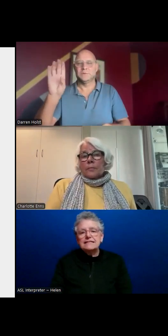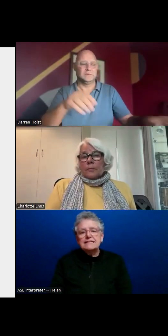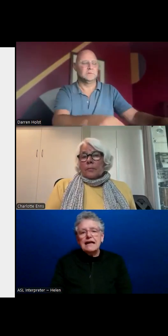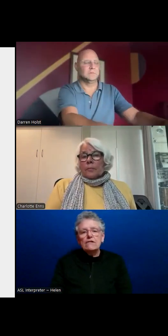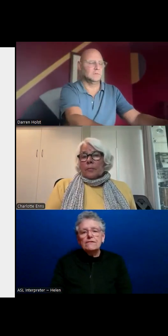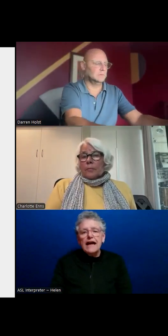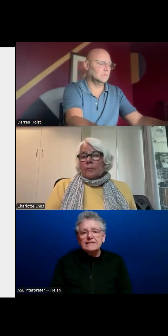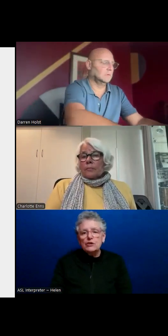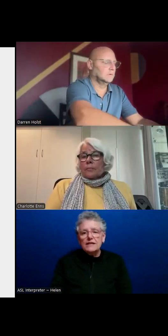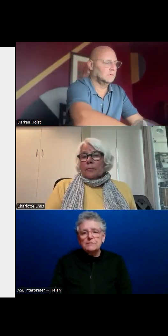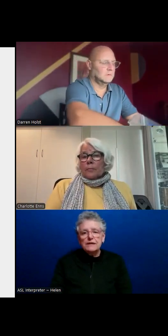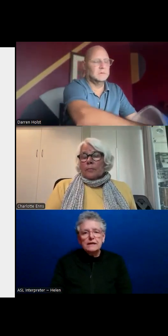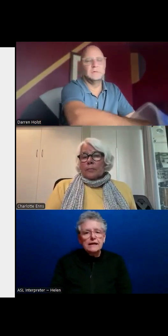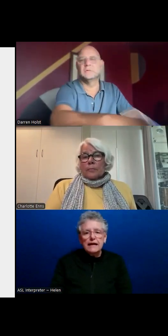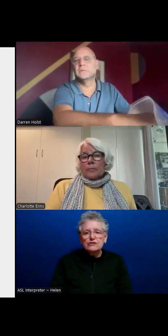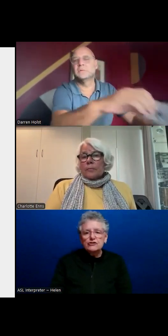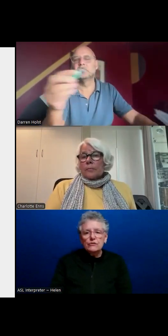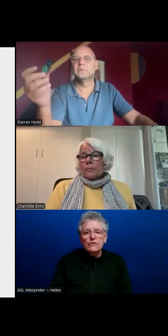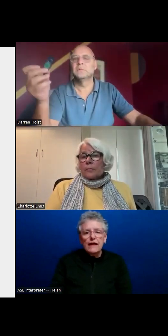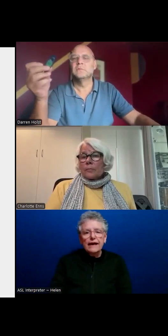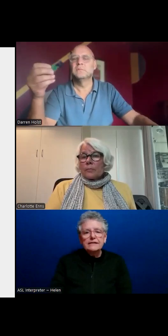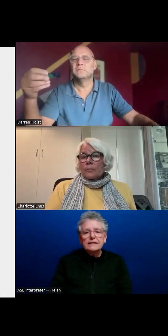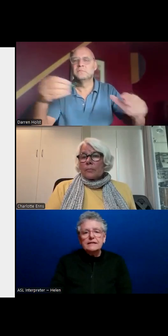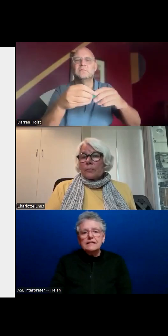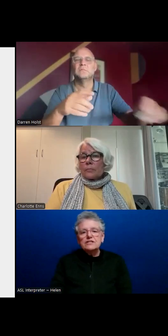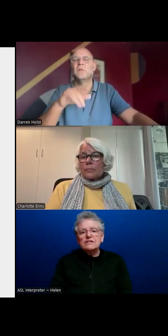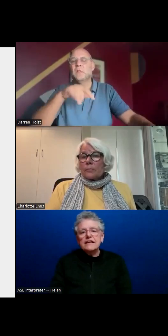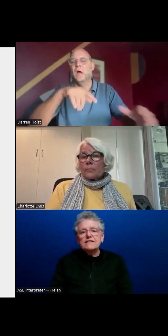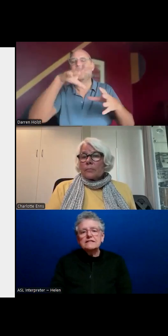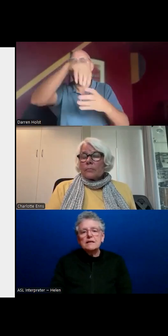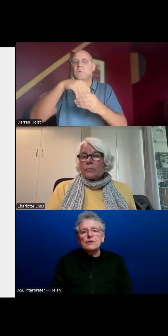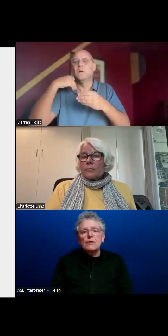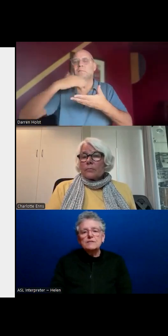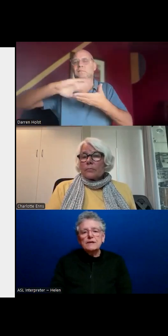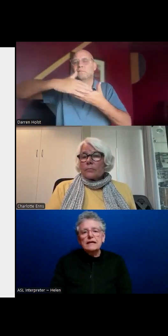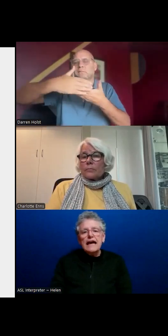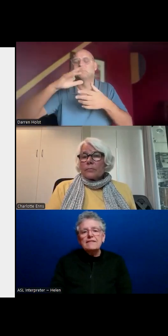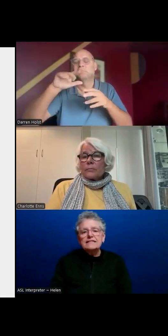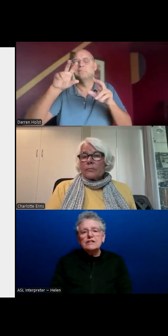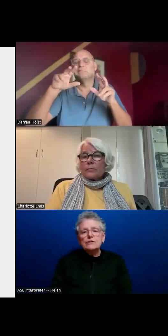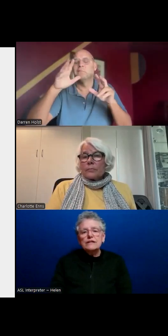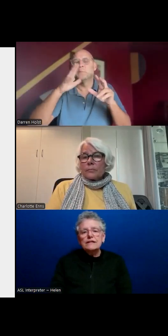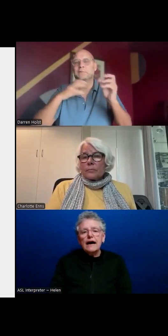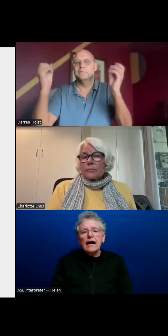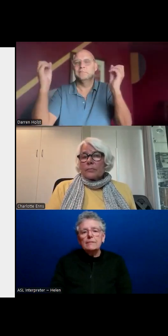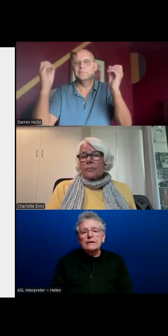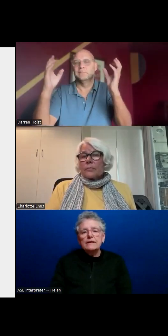Okay, the test itself has a USB. And I'll show you that. It just looks like this, a simple USB. And that's included--